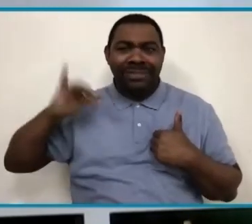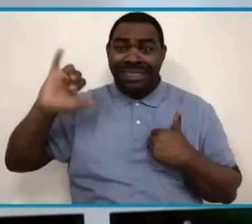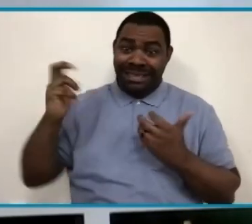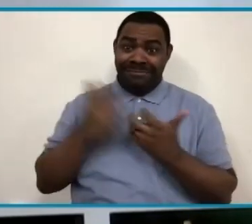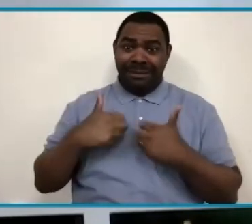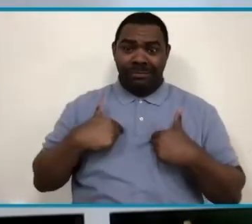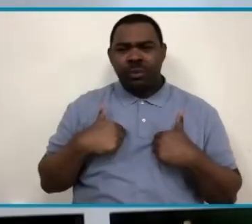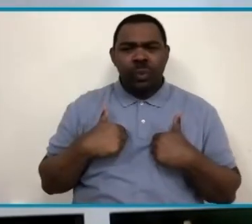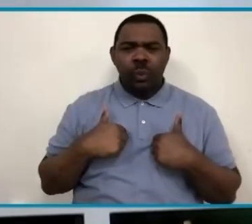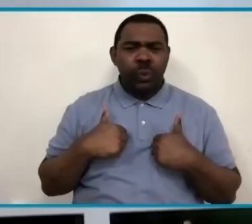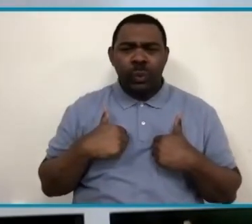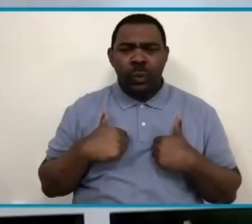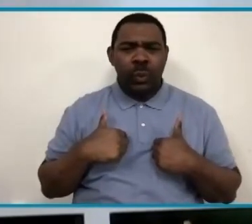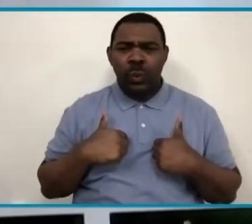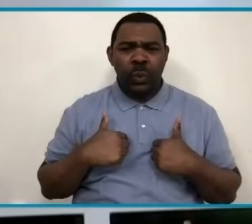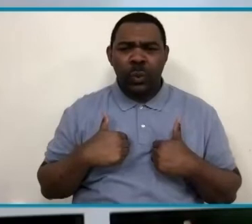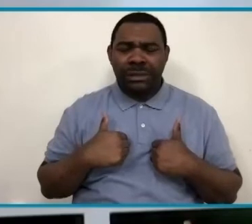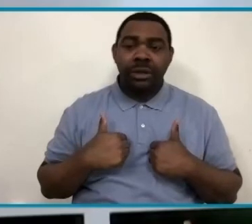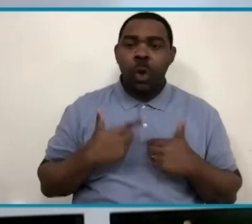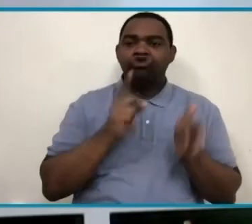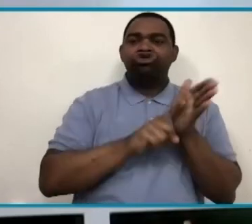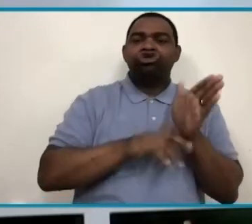because some researchers have said that that might be more effective.